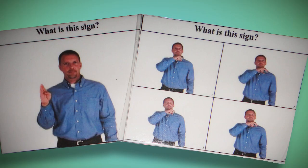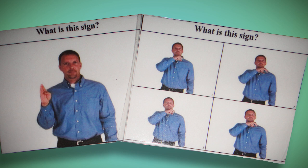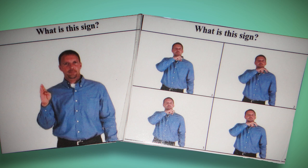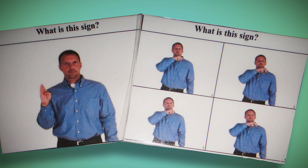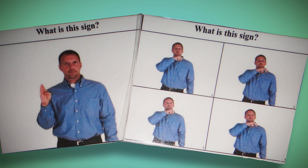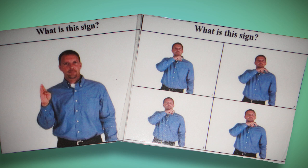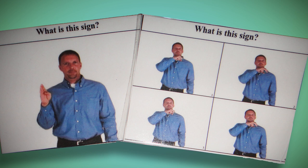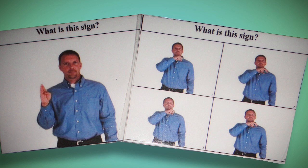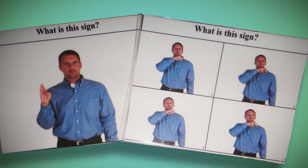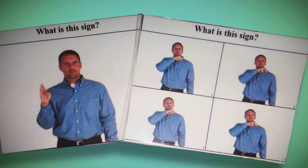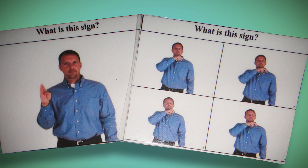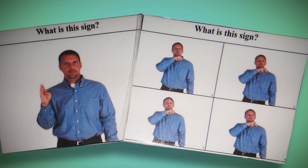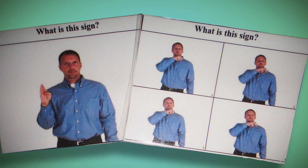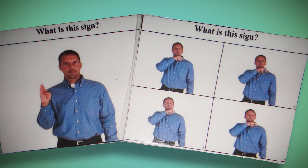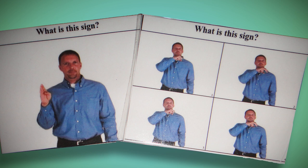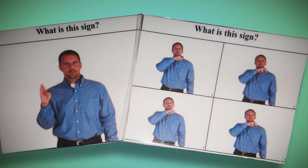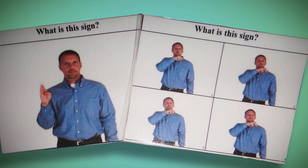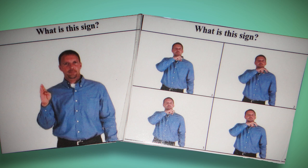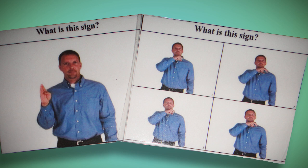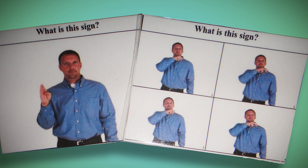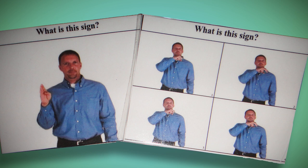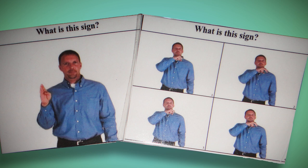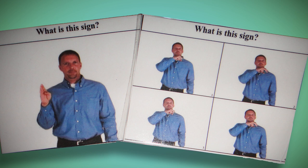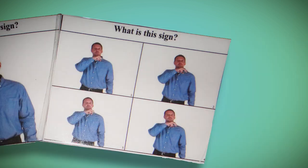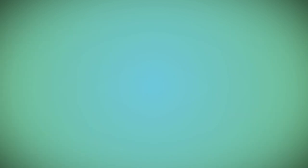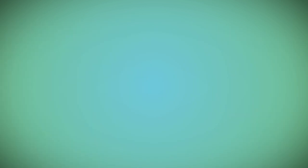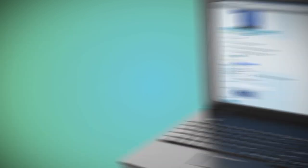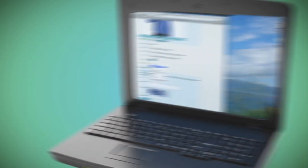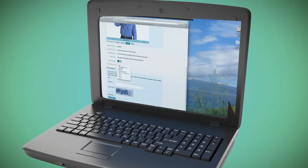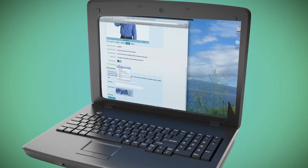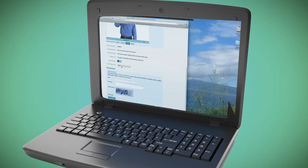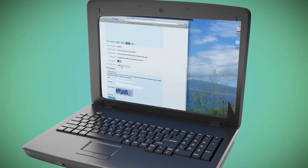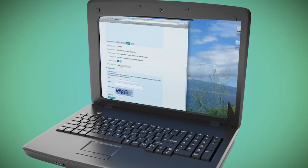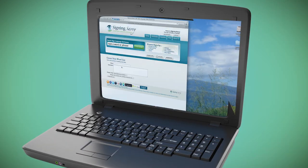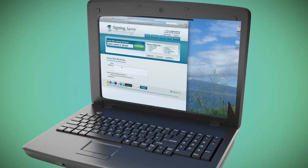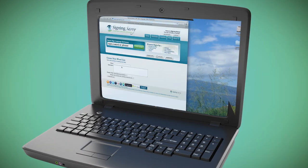and actually print those signs off onto cards that are sent home with the student.